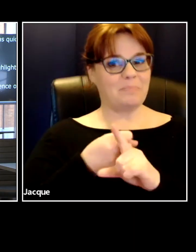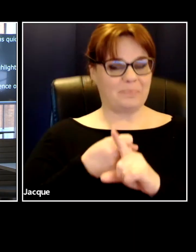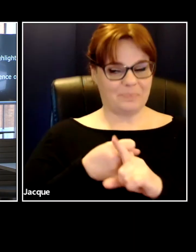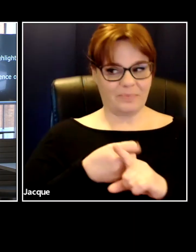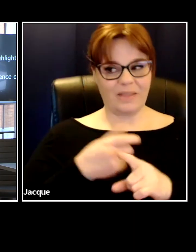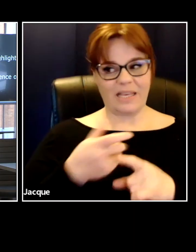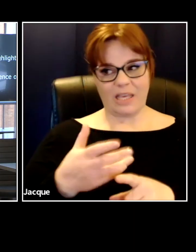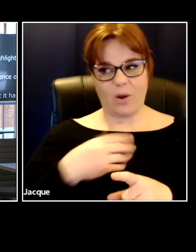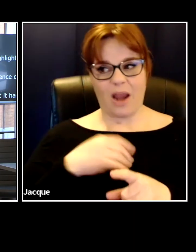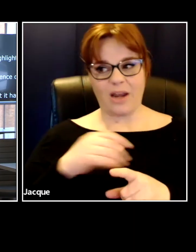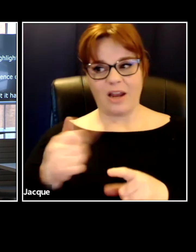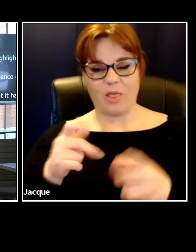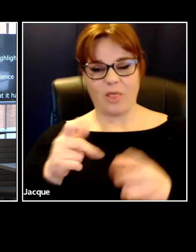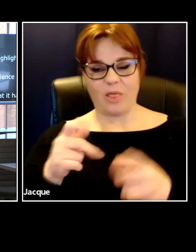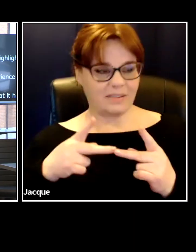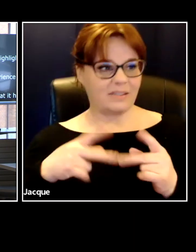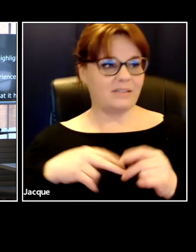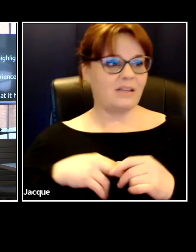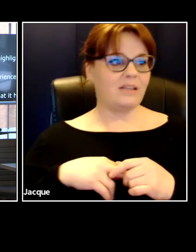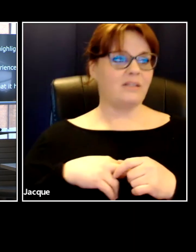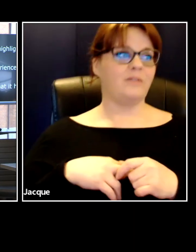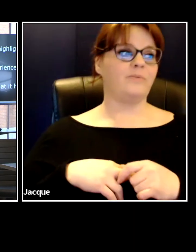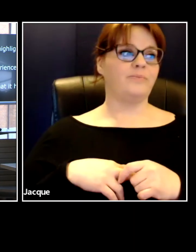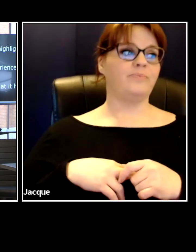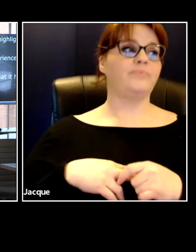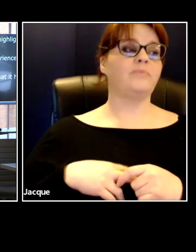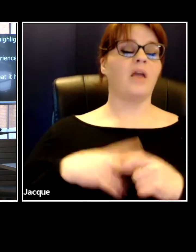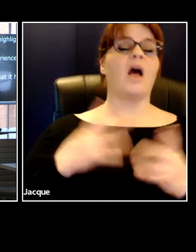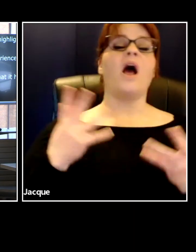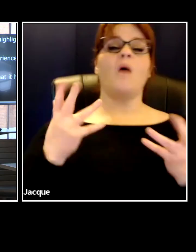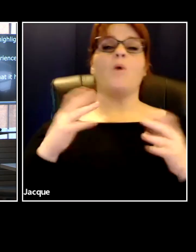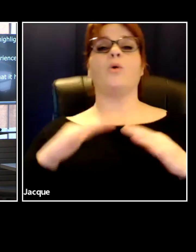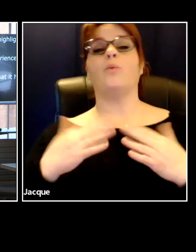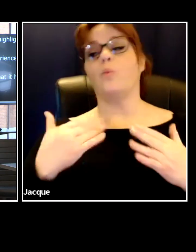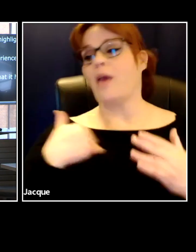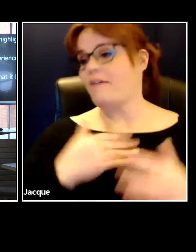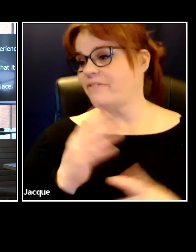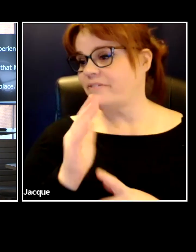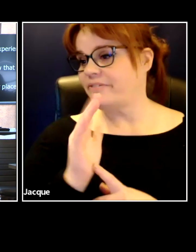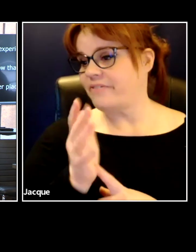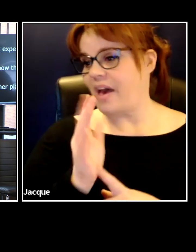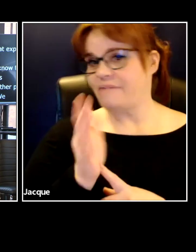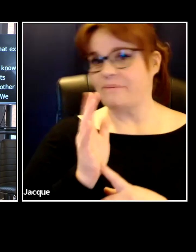and in other places. I want to open it up now. We have about well five minutes before we split into